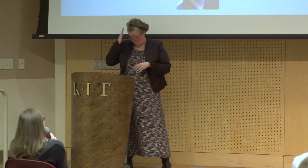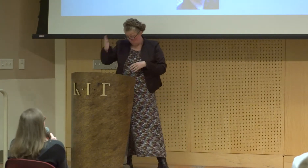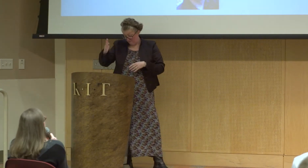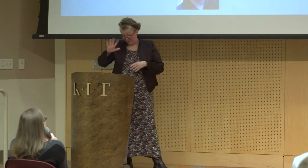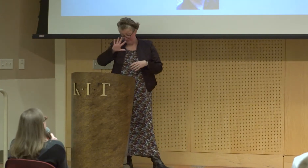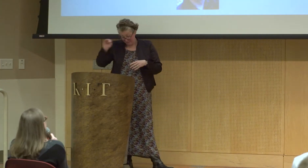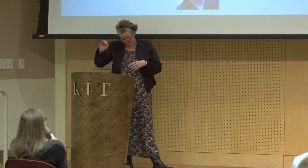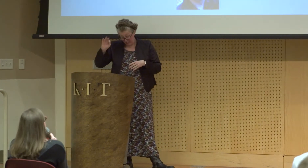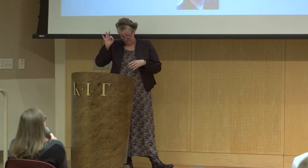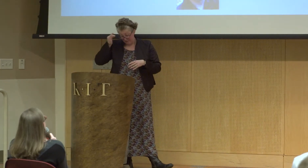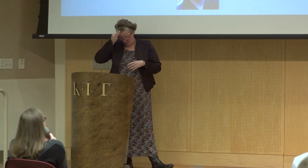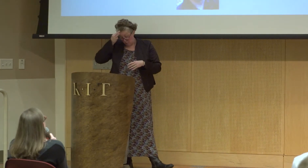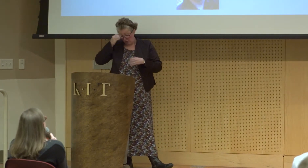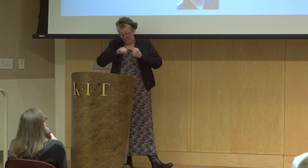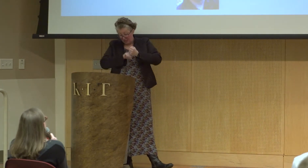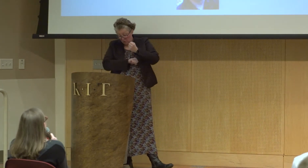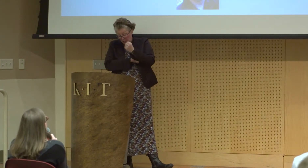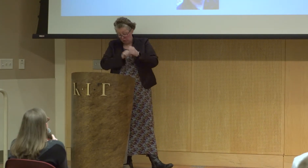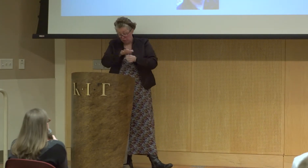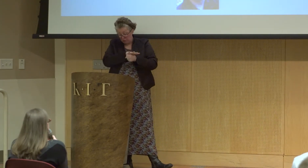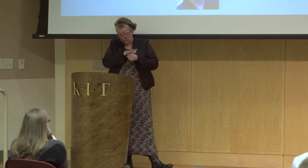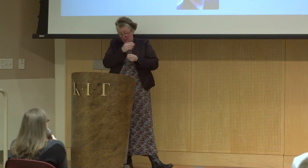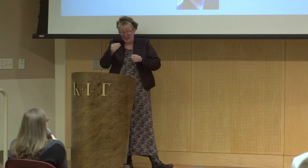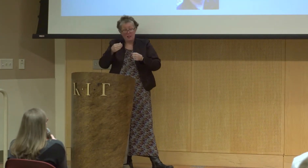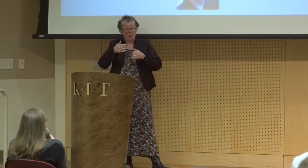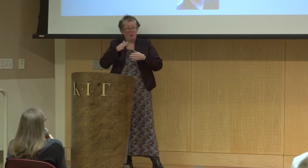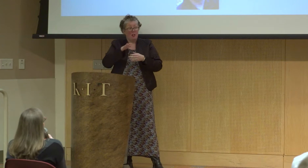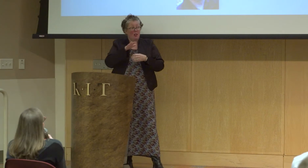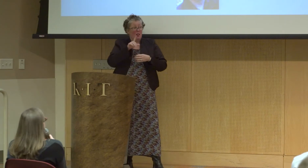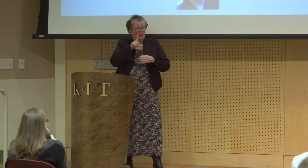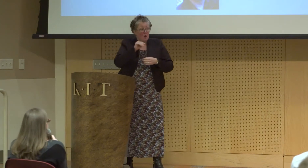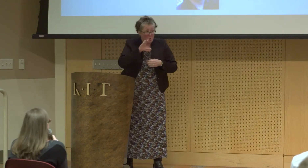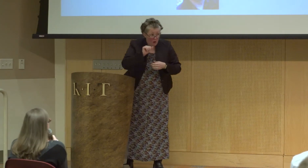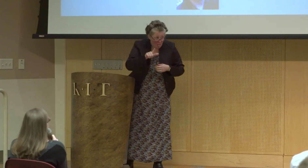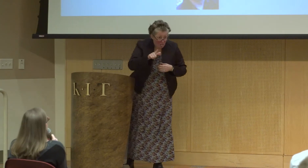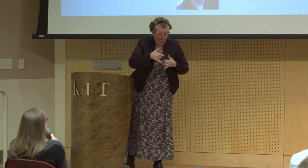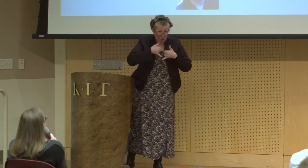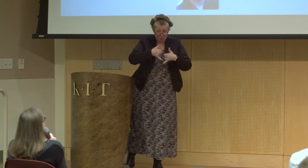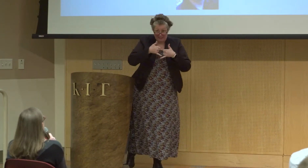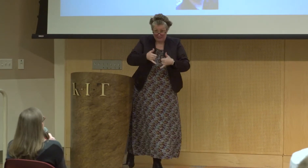Dr. Pollard has been involved in a variety of research over the years,